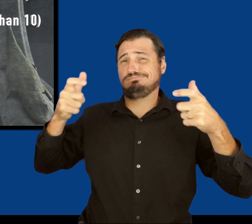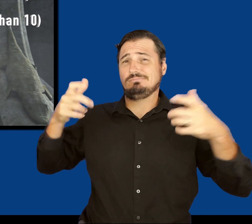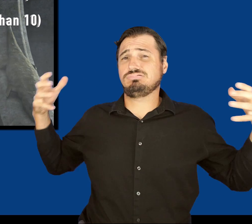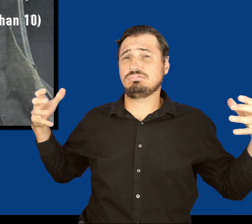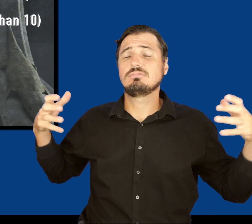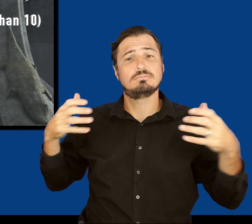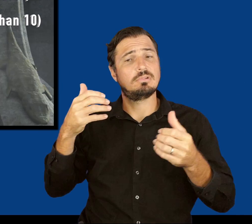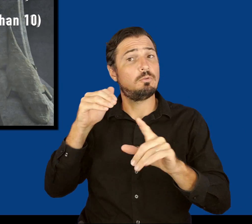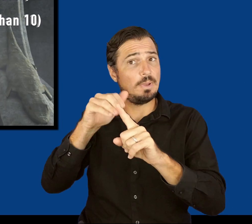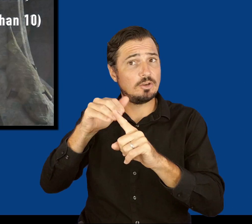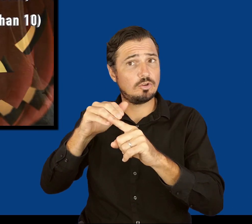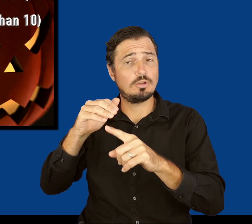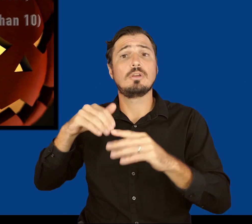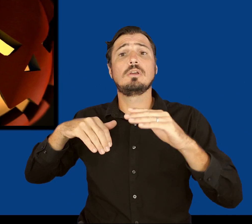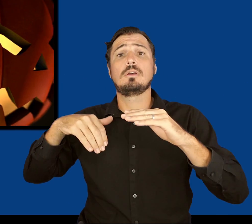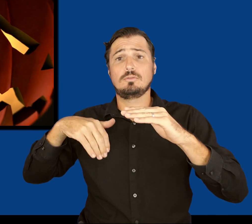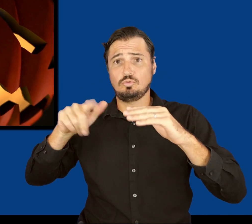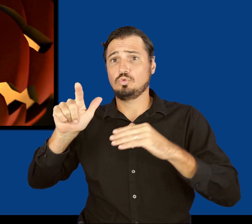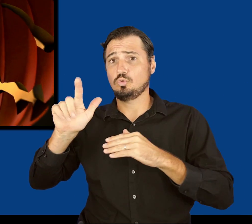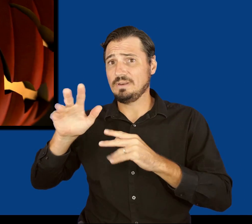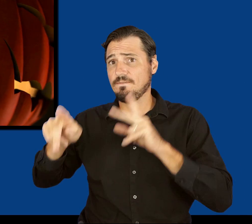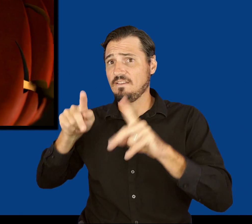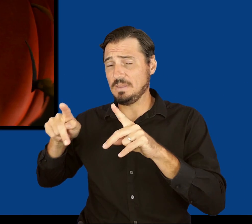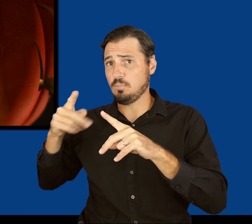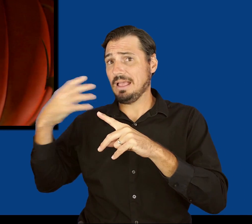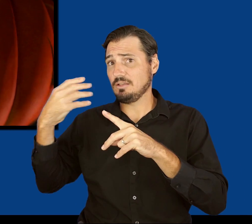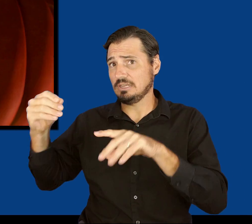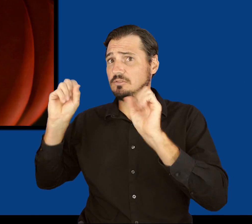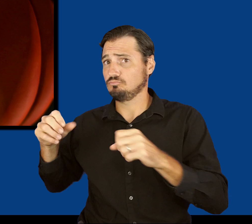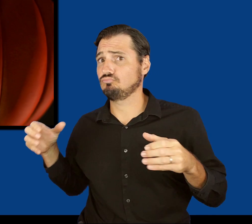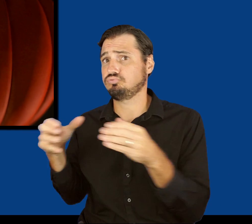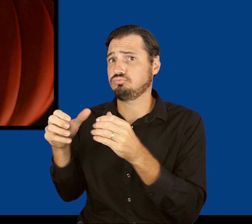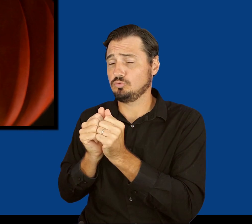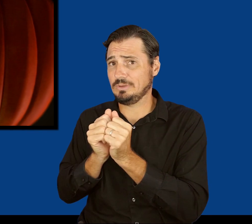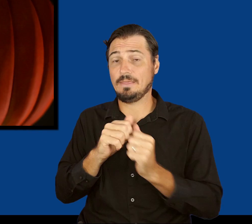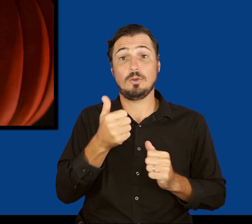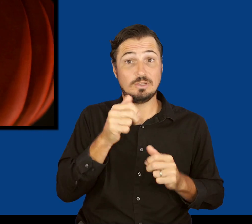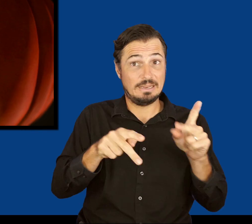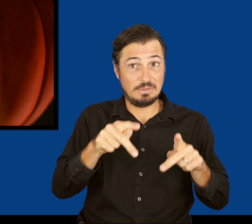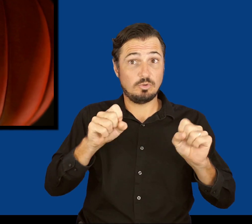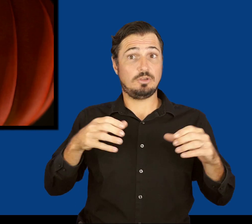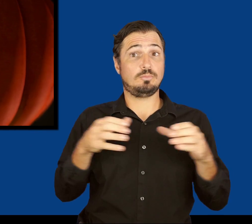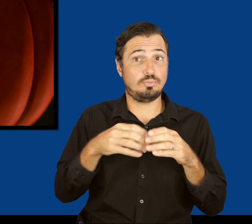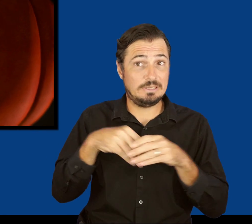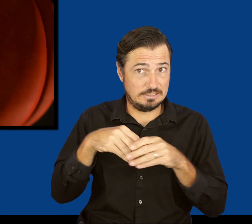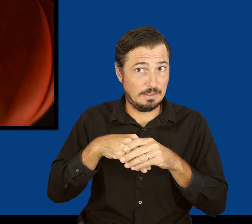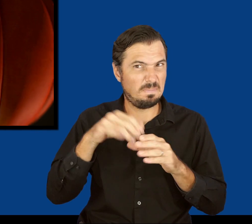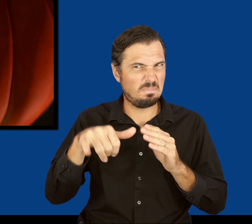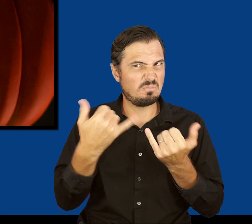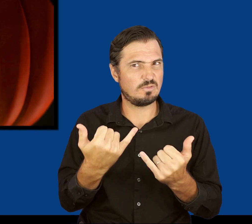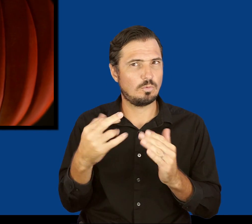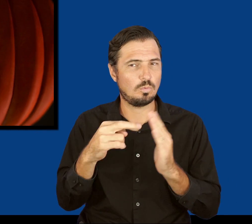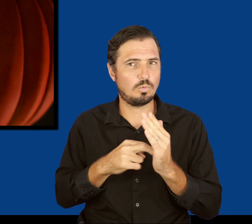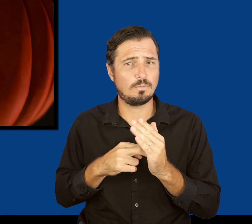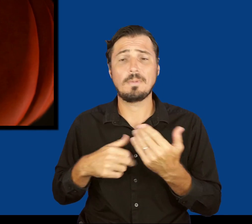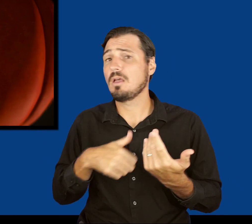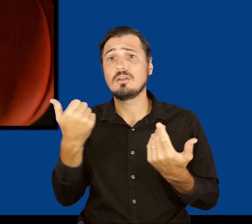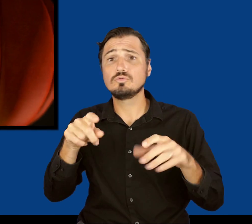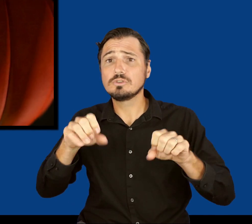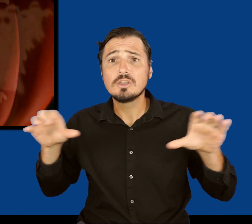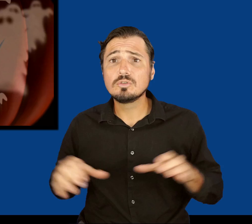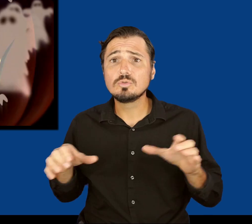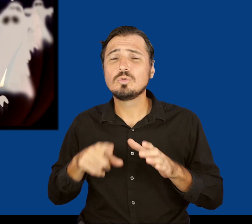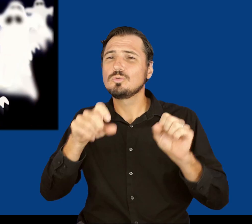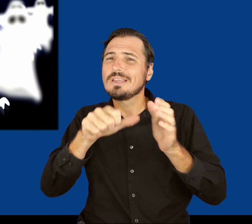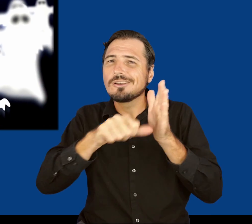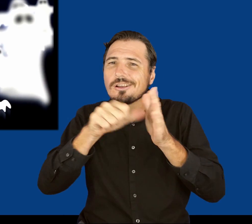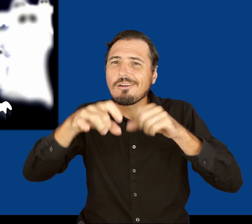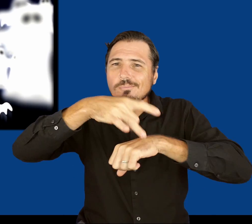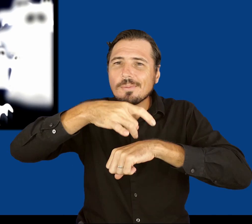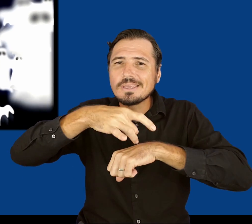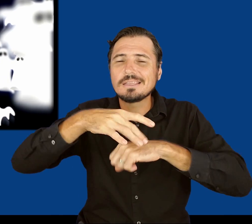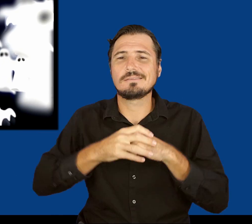There are other, lower risk activities that the Department of Health recommends for families to celebrate the holiday safely, such as pumpkin-carving in the back yard, virtual costume contests